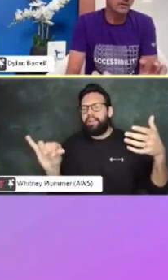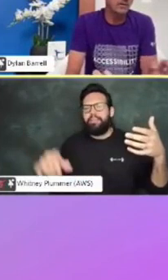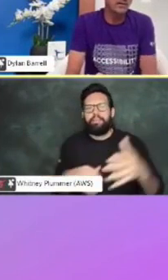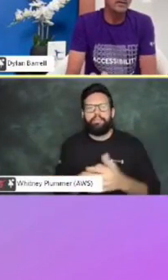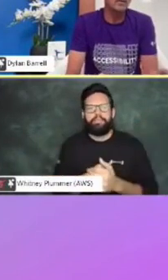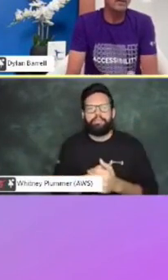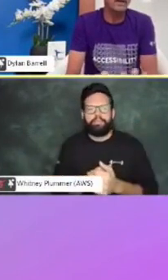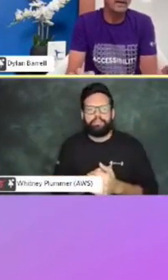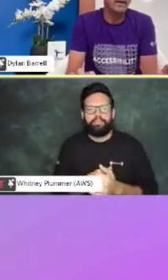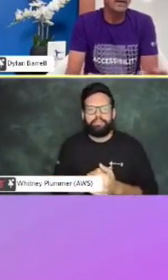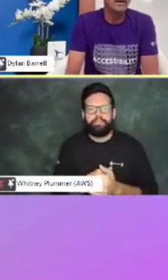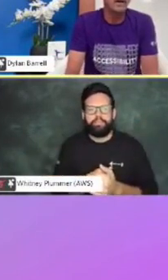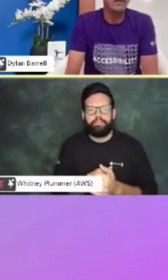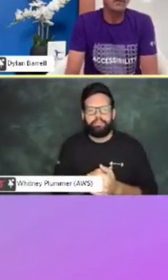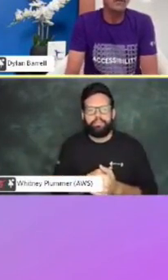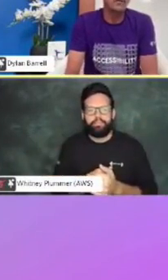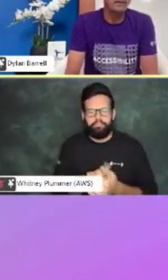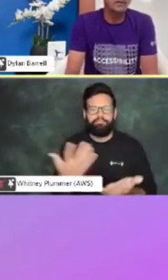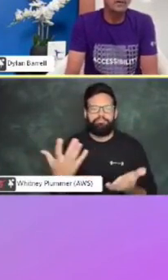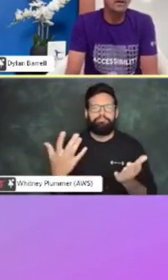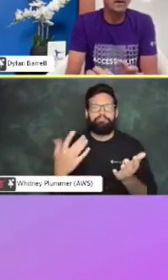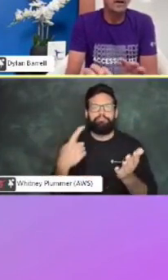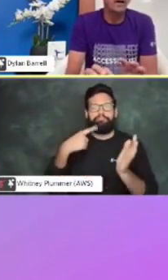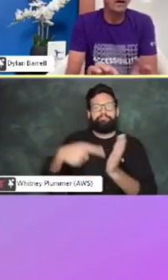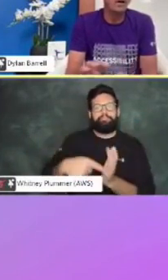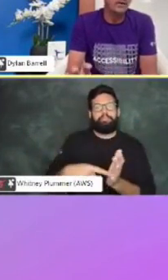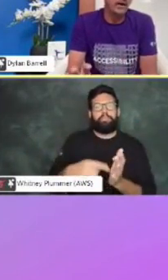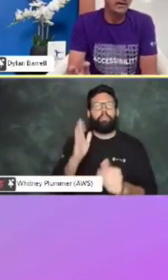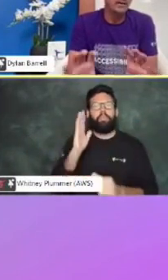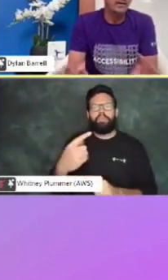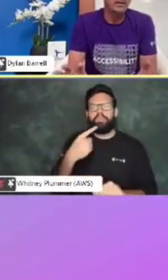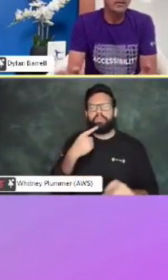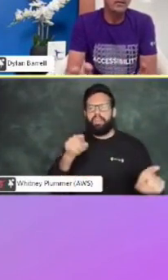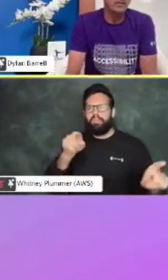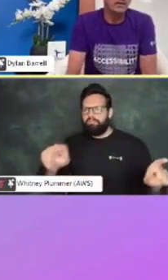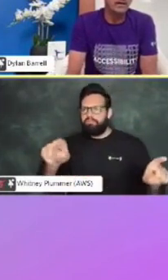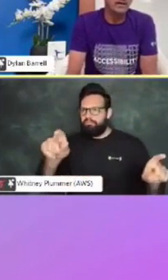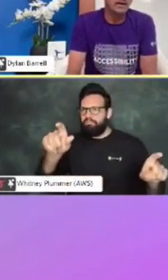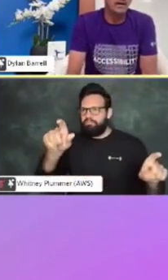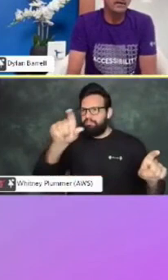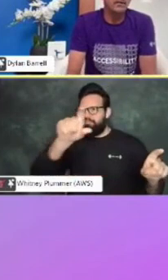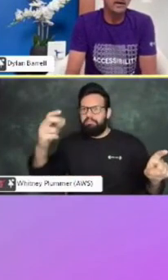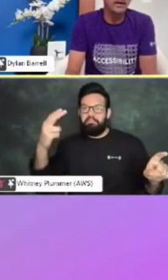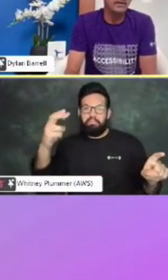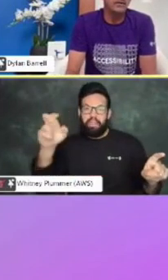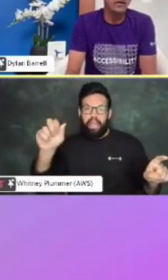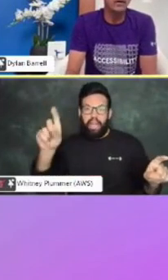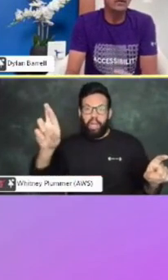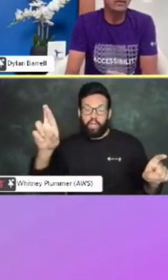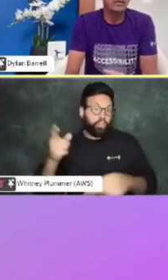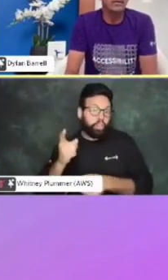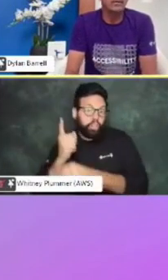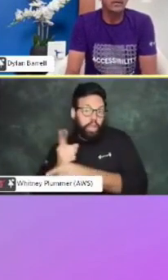we think this is a heading for this table, are we right? And then the user can quickly say yes or no,